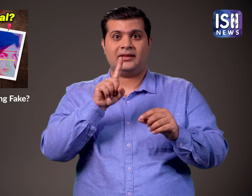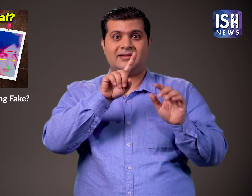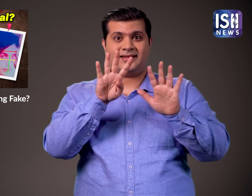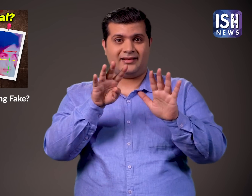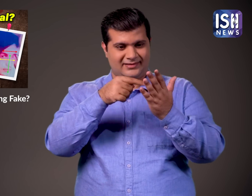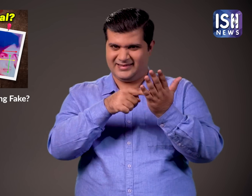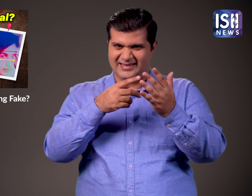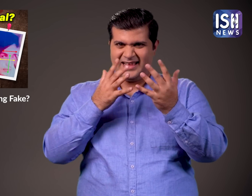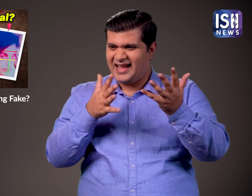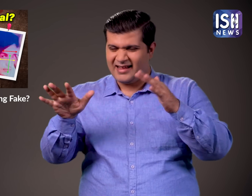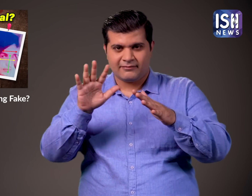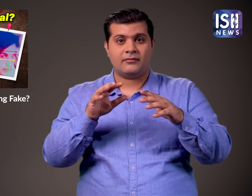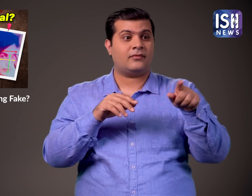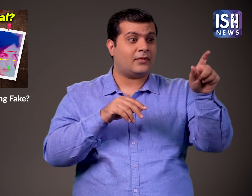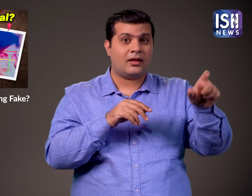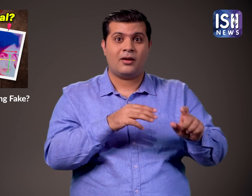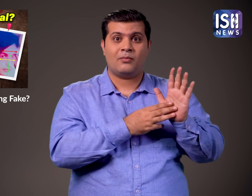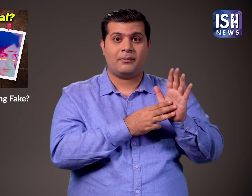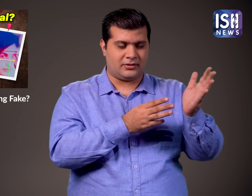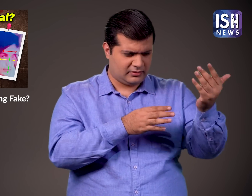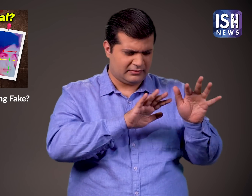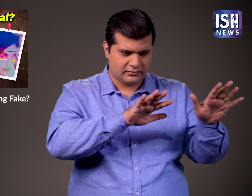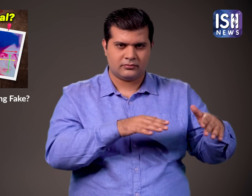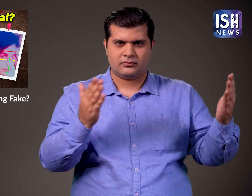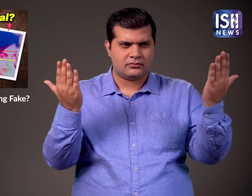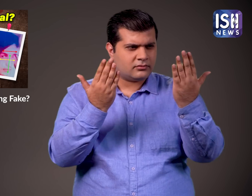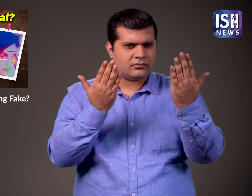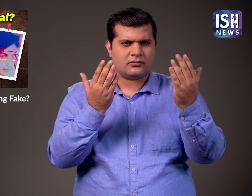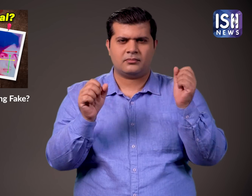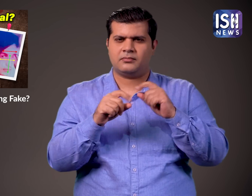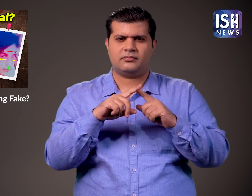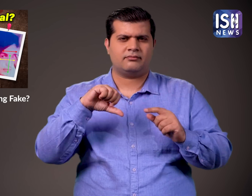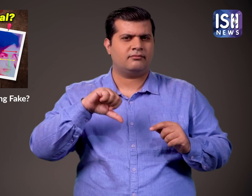Not one out of the 19 fingerprints matched Shehzad's fingerprint,